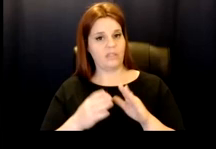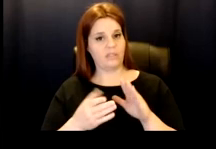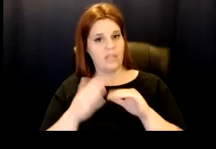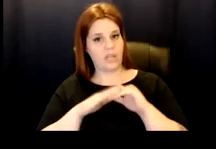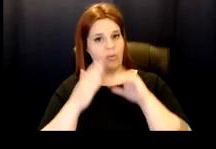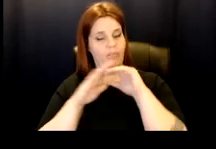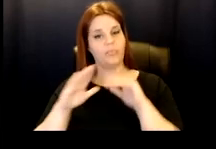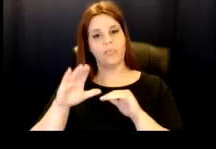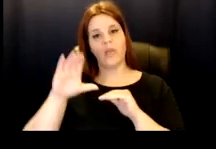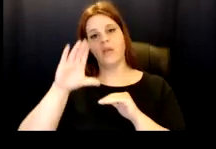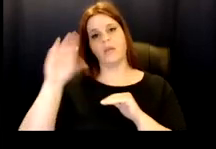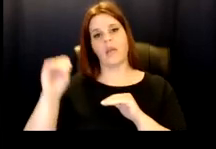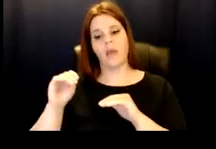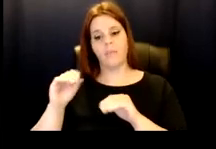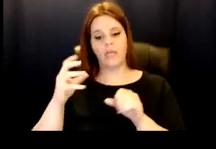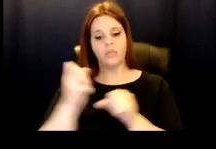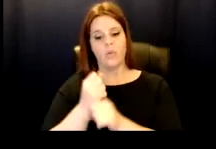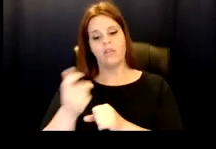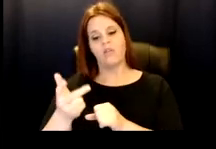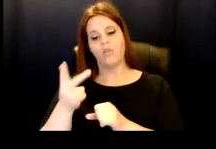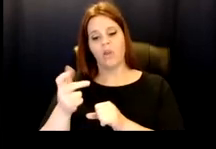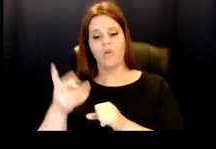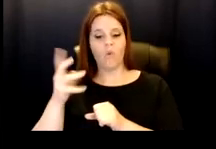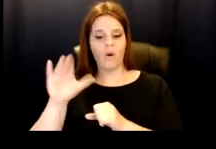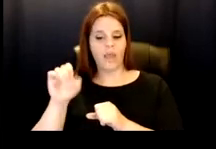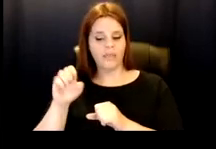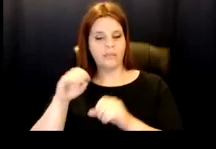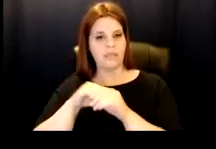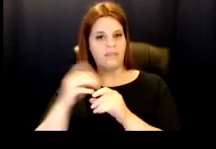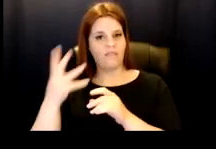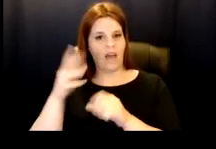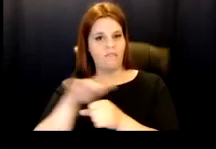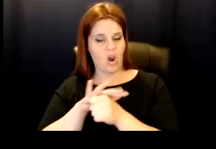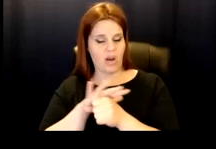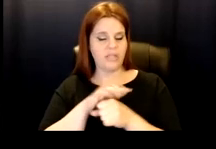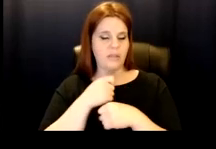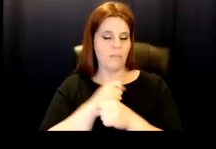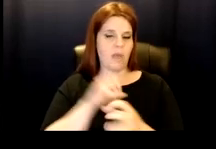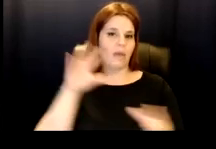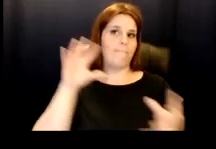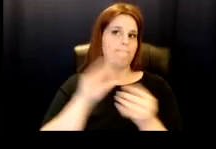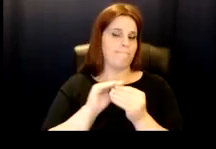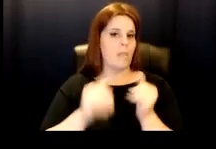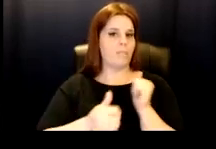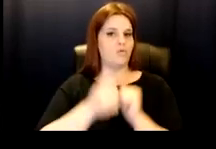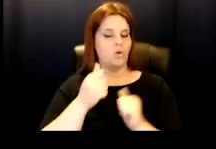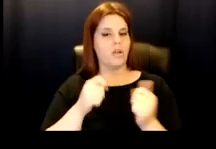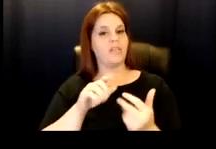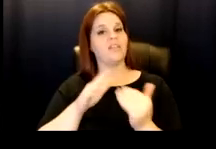or four cases. While five areas make up an overwhelming majority of cases, the top two,